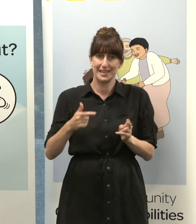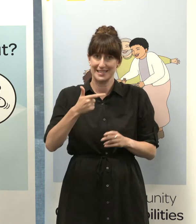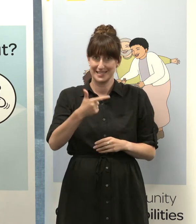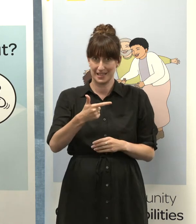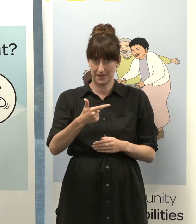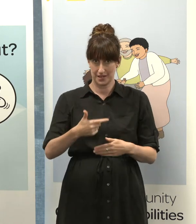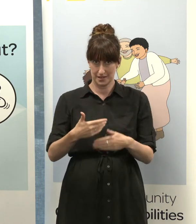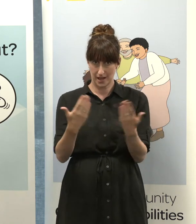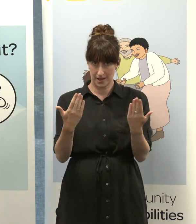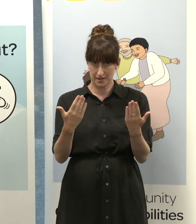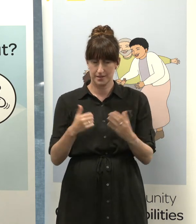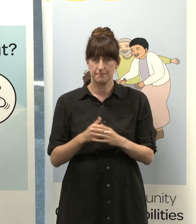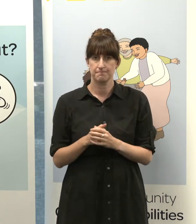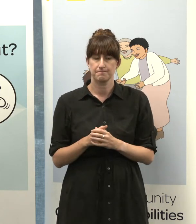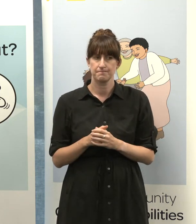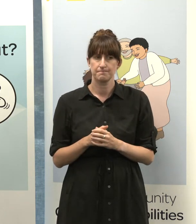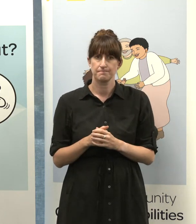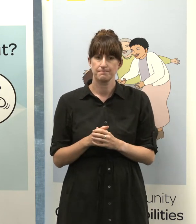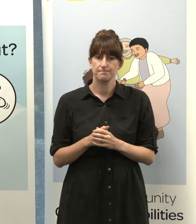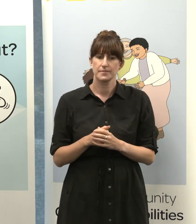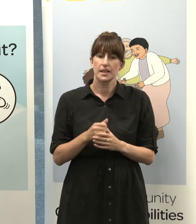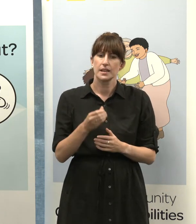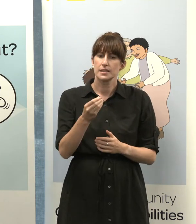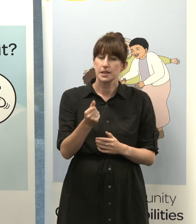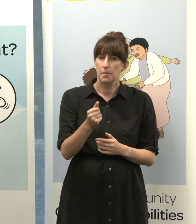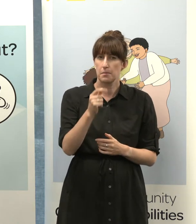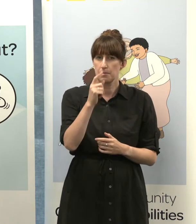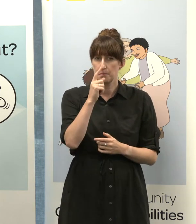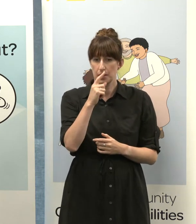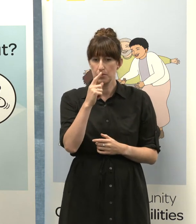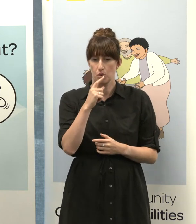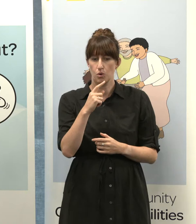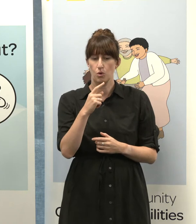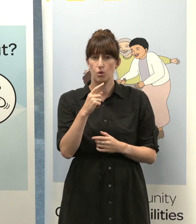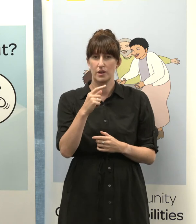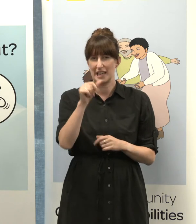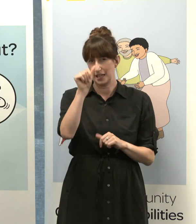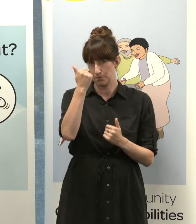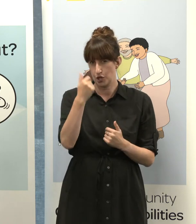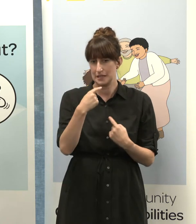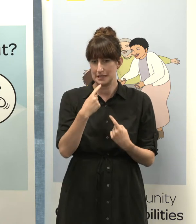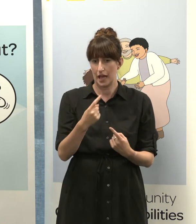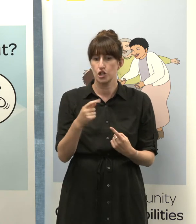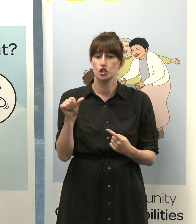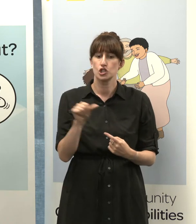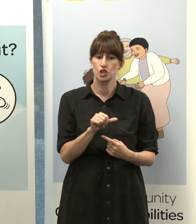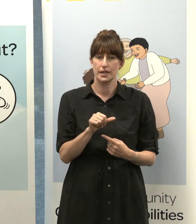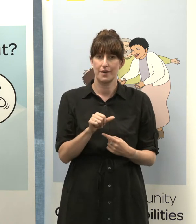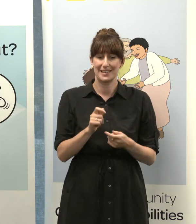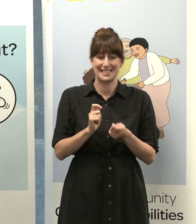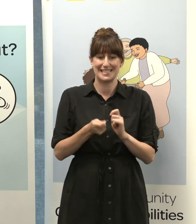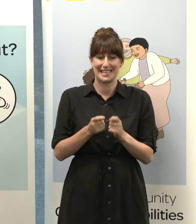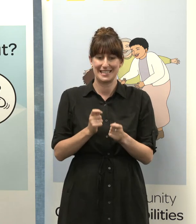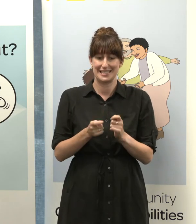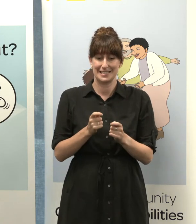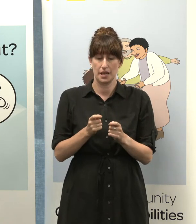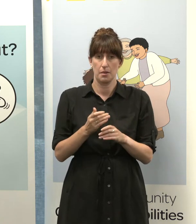Regarding the drop in self- isolation periods from 10 down